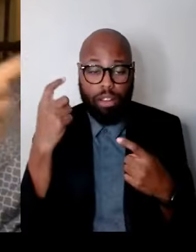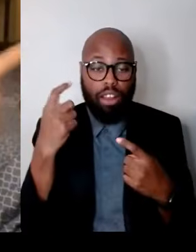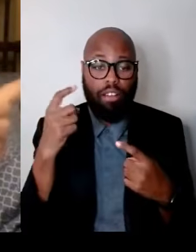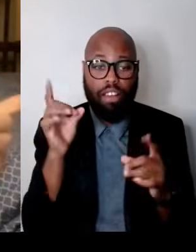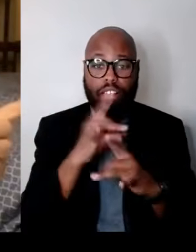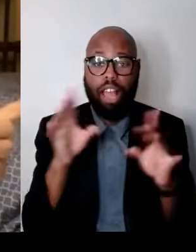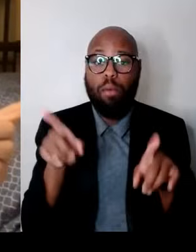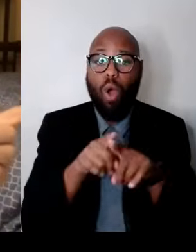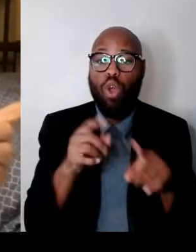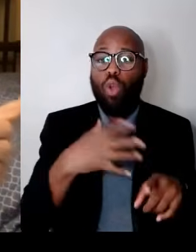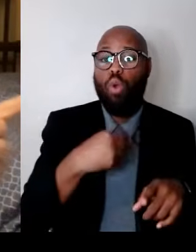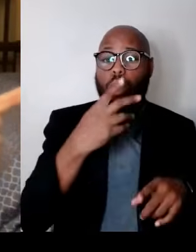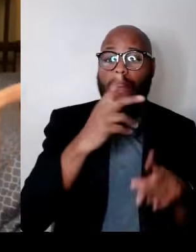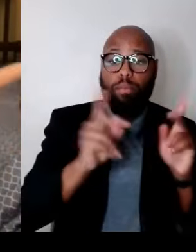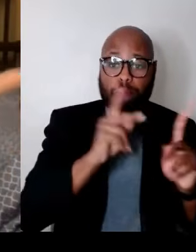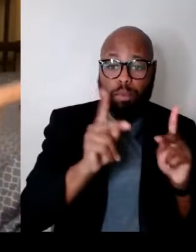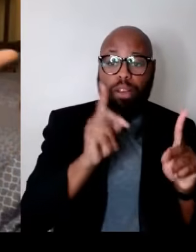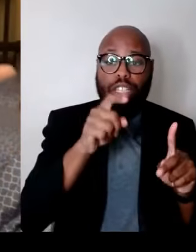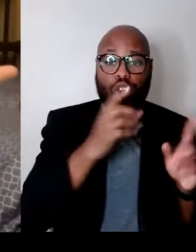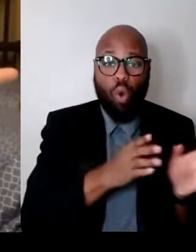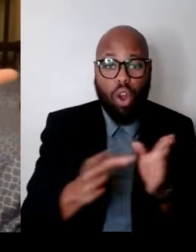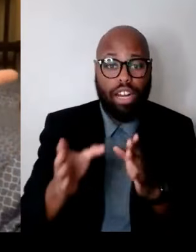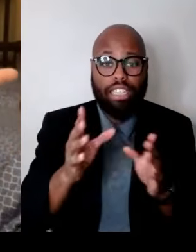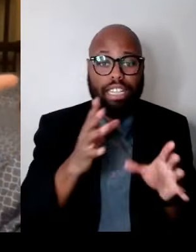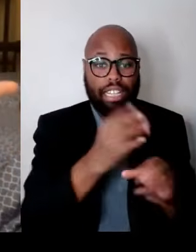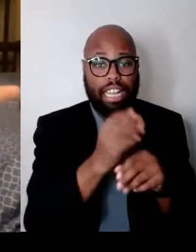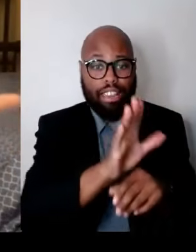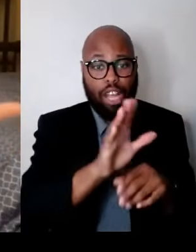and go get their people 'cause their people are out of control right now.